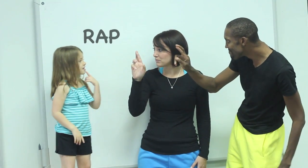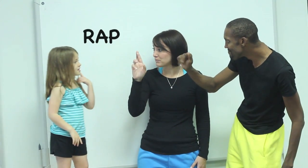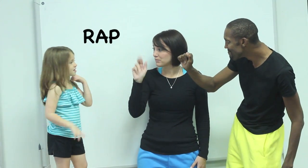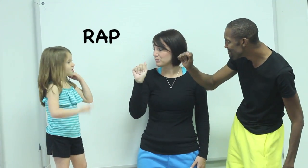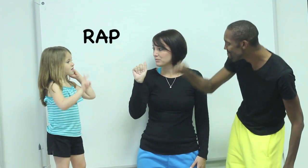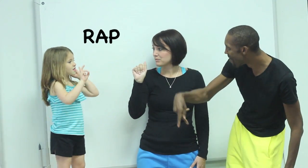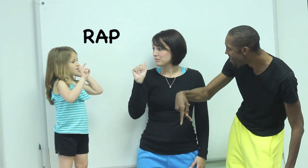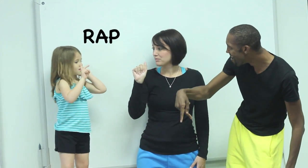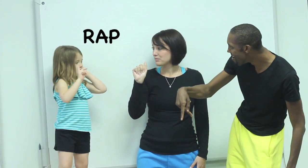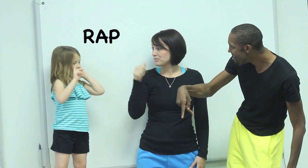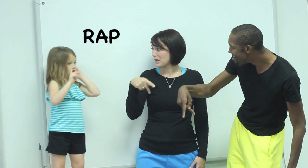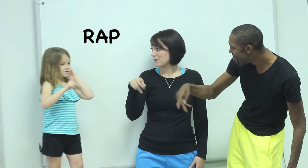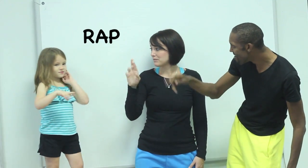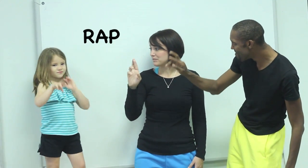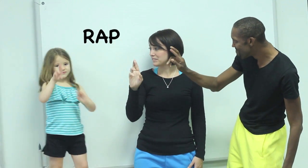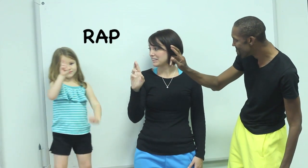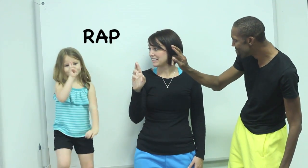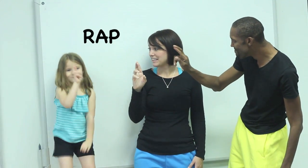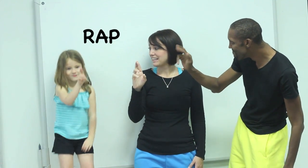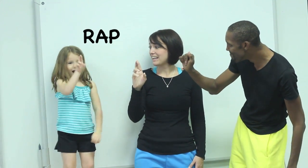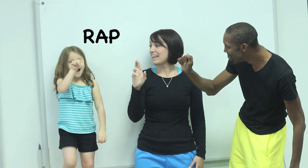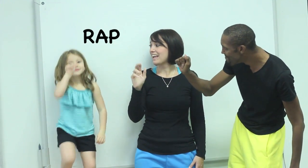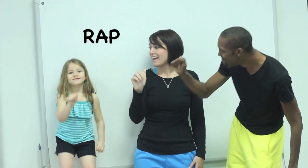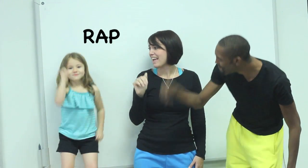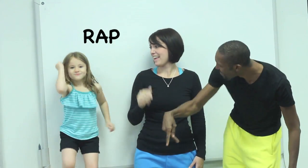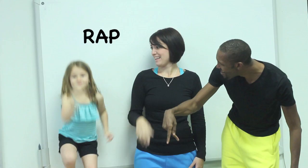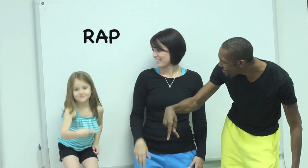R-A-P!